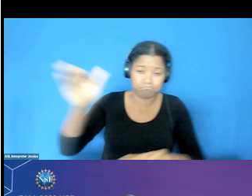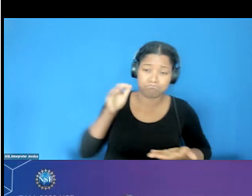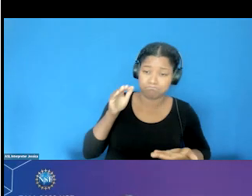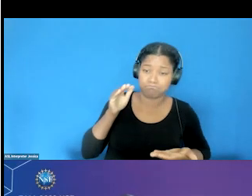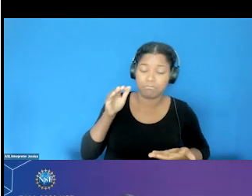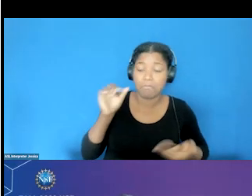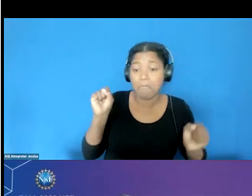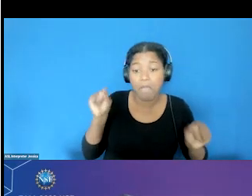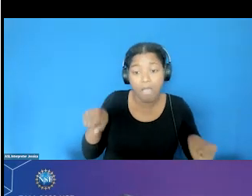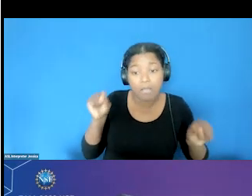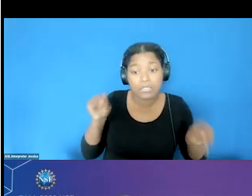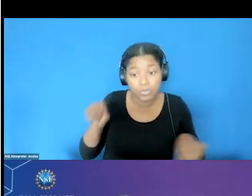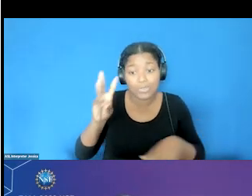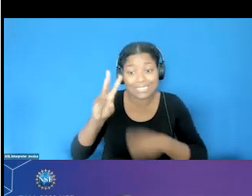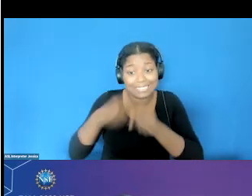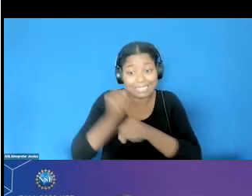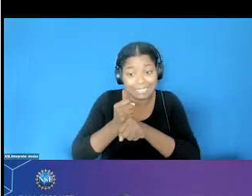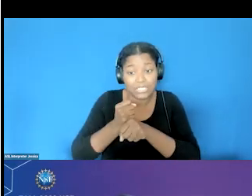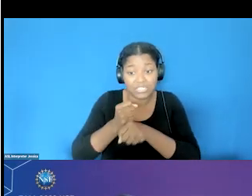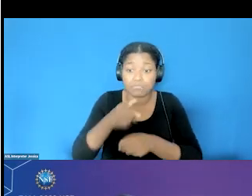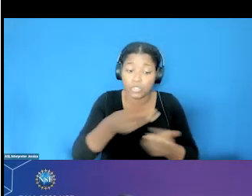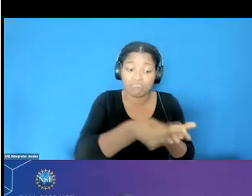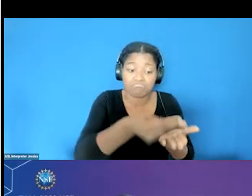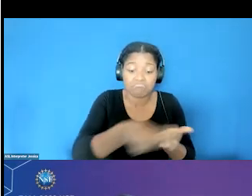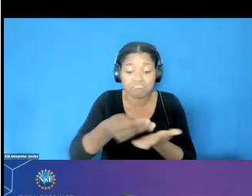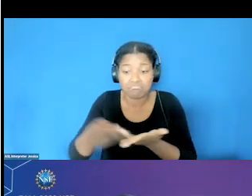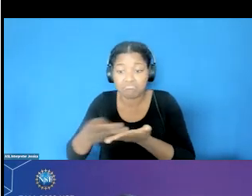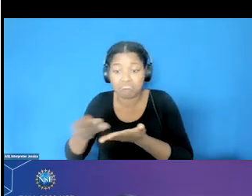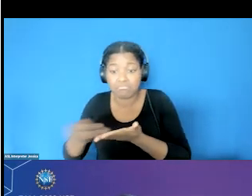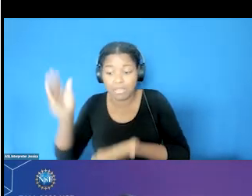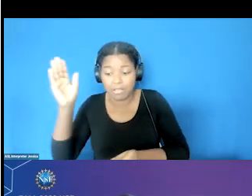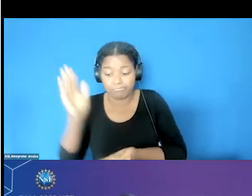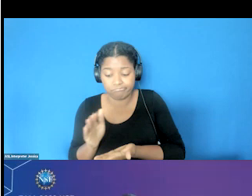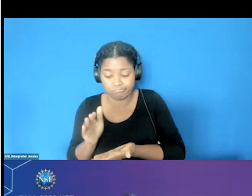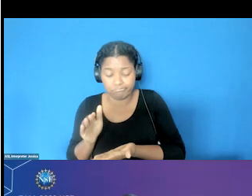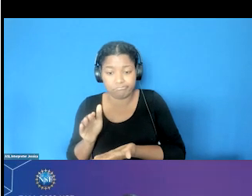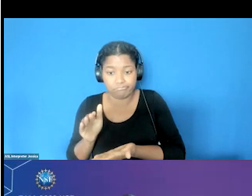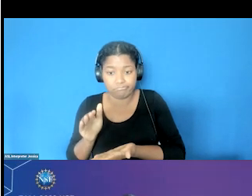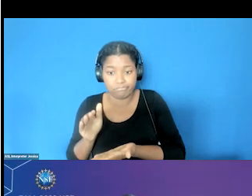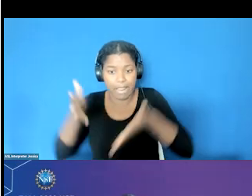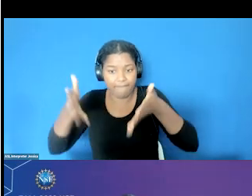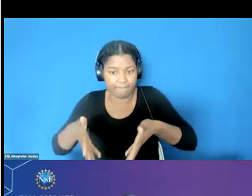it's possible that at the end of that six-year period, you still have funding left that you have not spent.